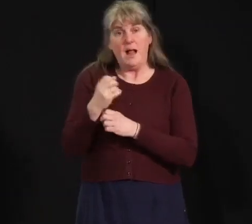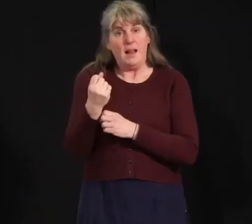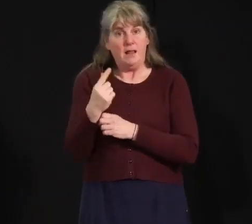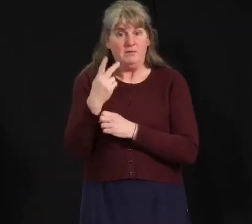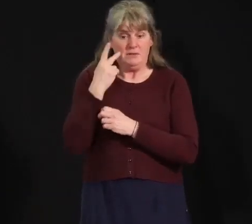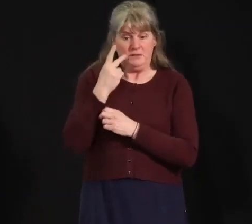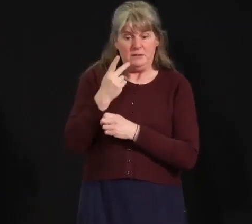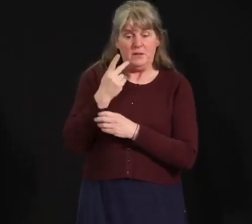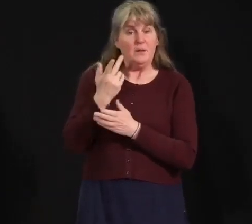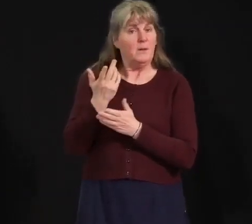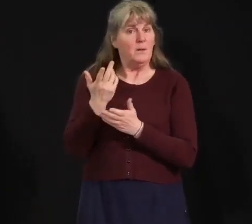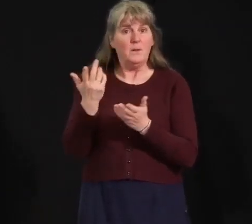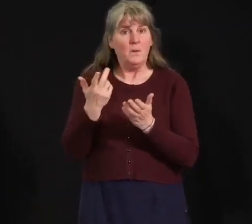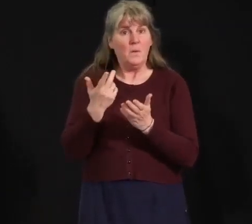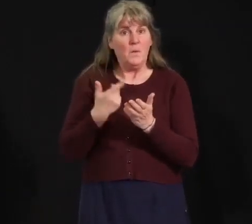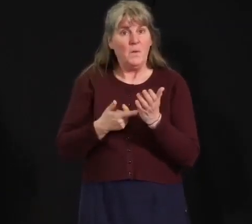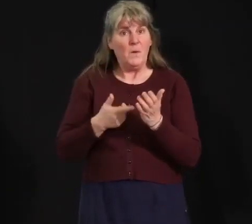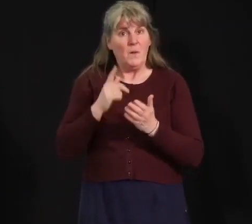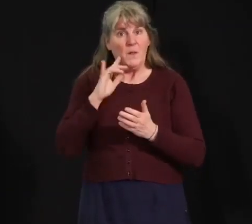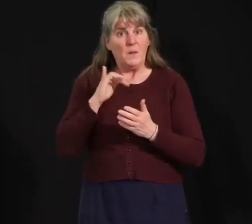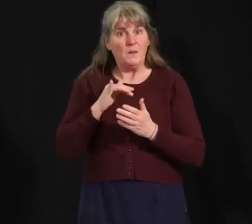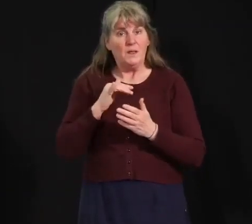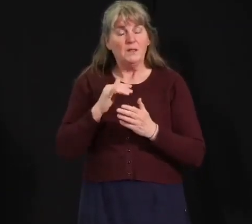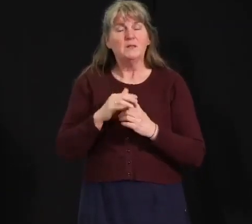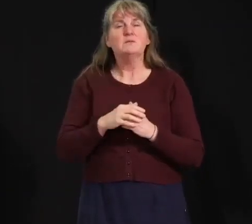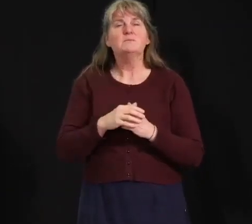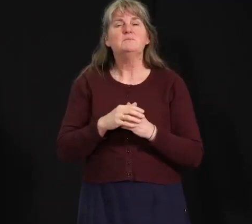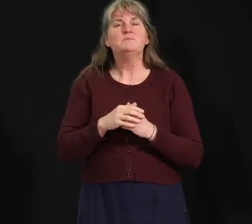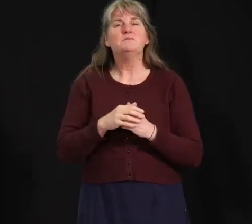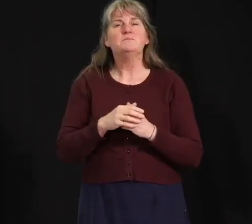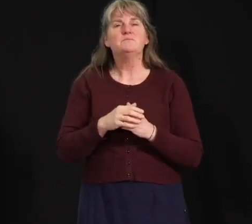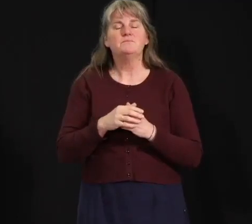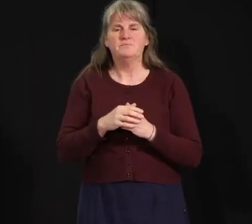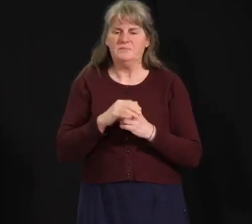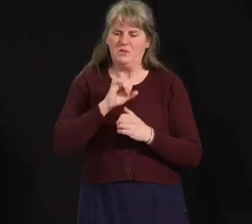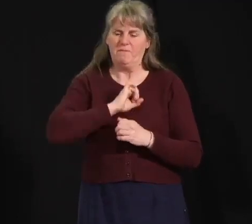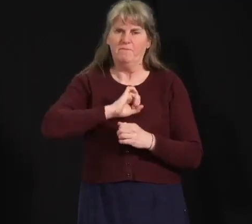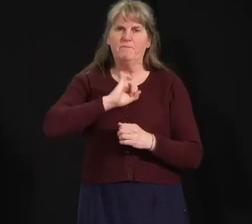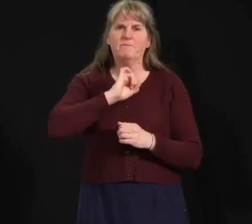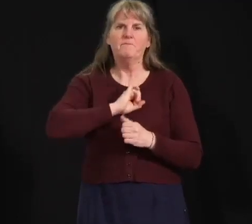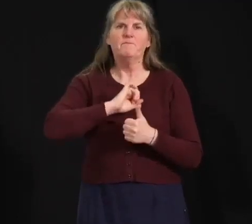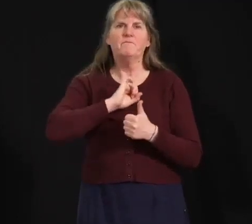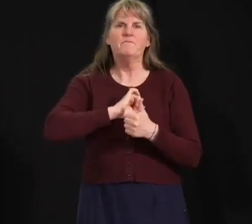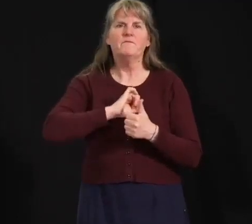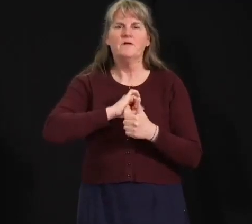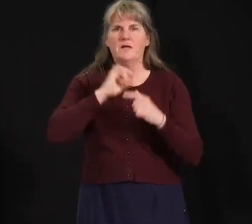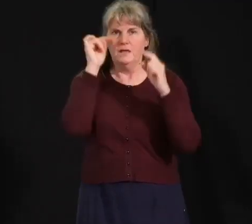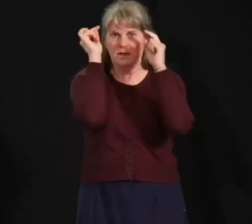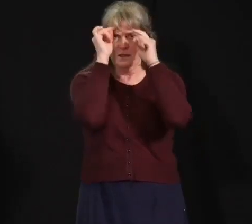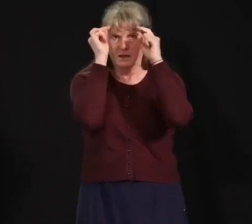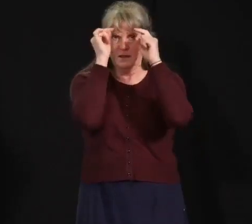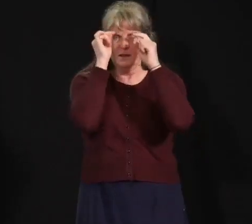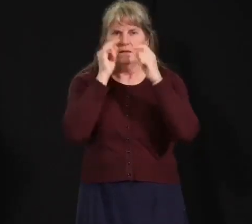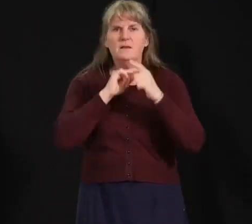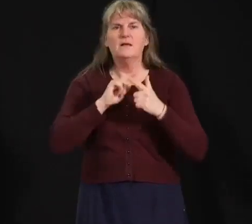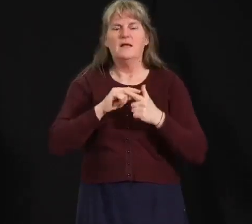I could roughly but it is something I could also bring back by reviewing the data. What we are seeing are symptoms